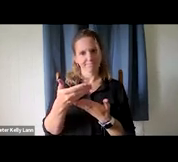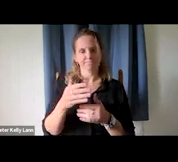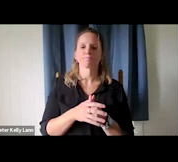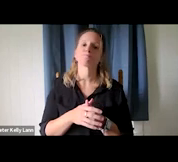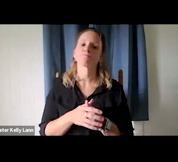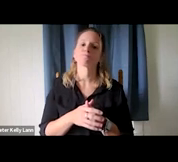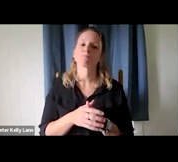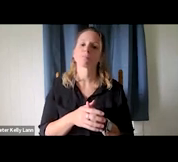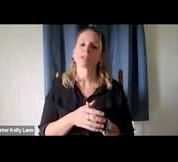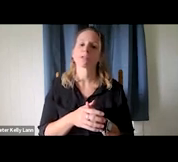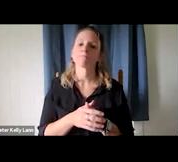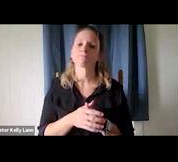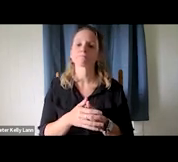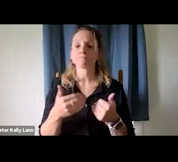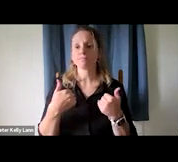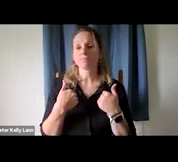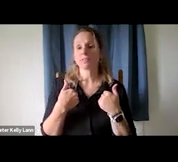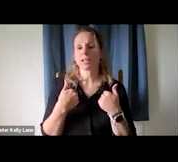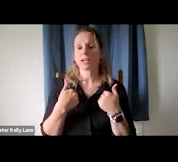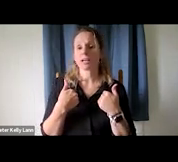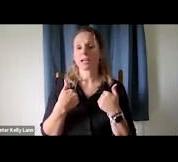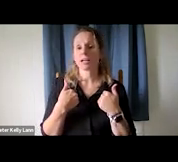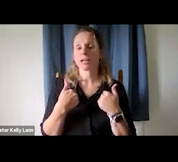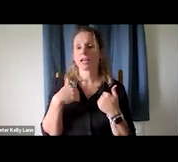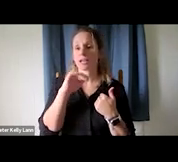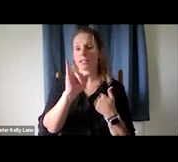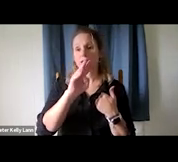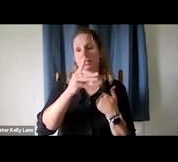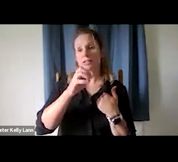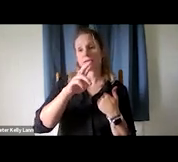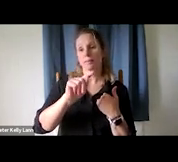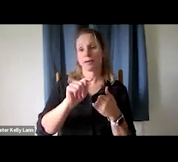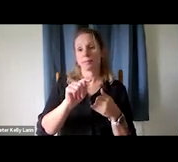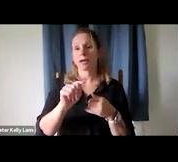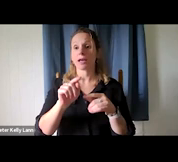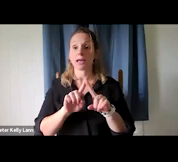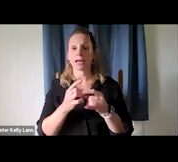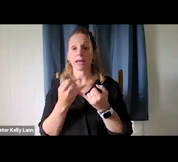The claimant has a disabling impairment independent of the DA&A.